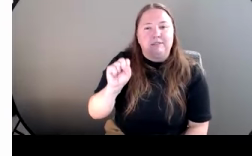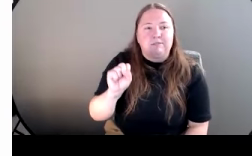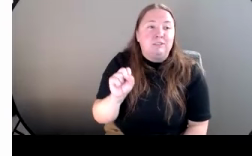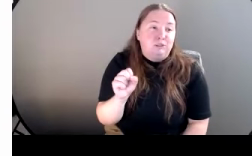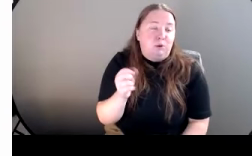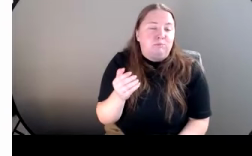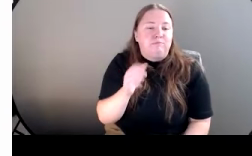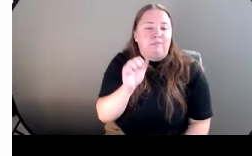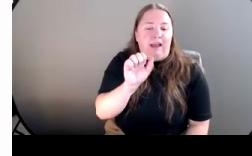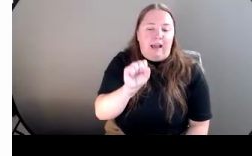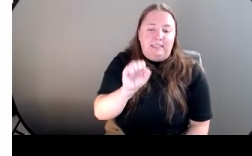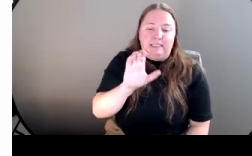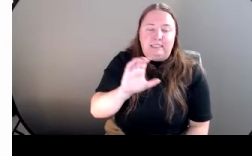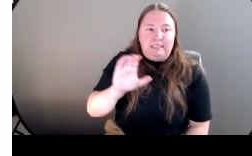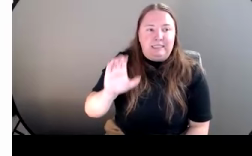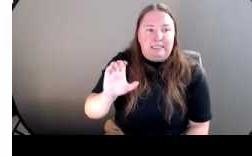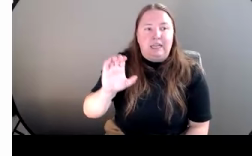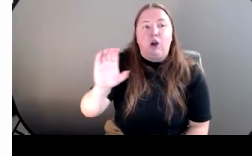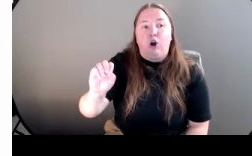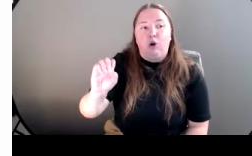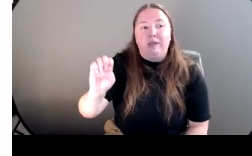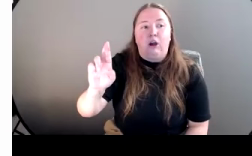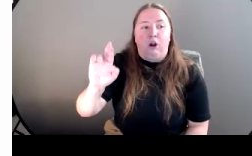and you will find some of that already.